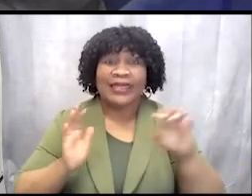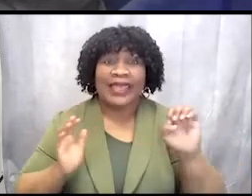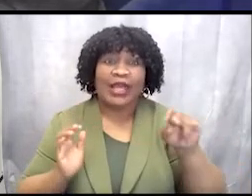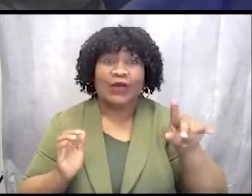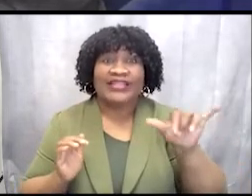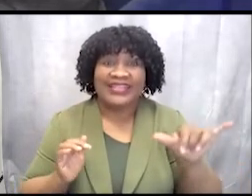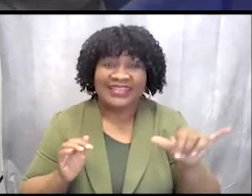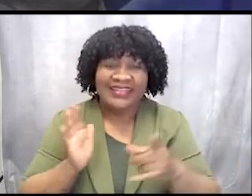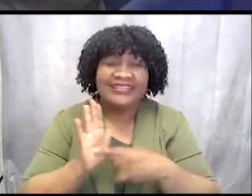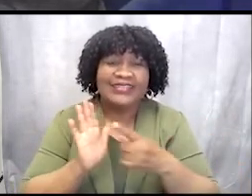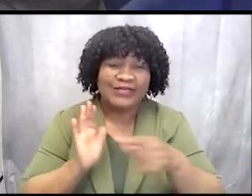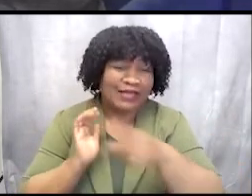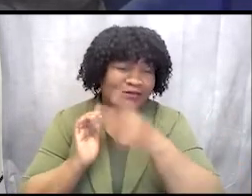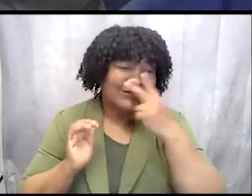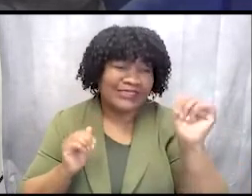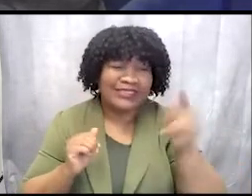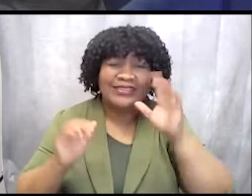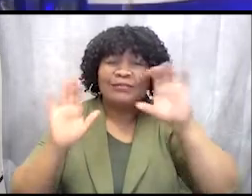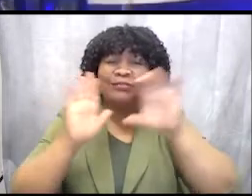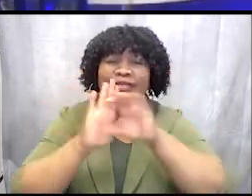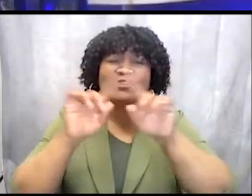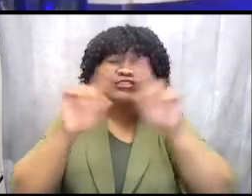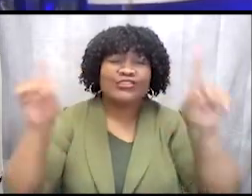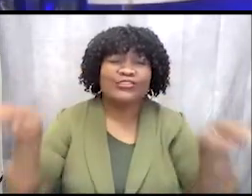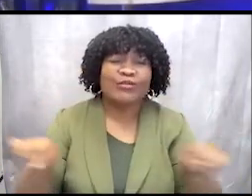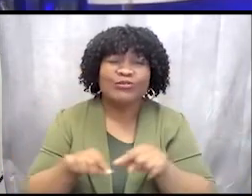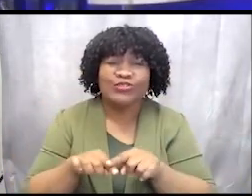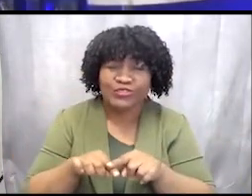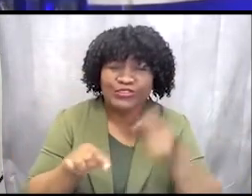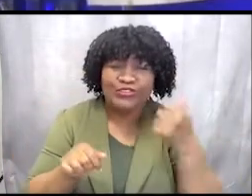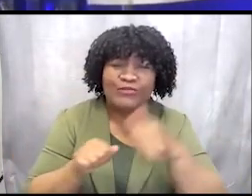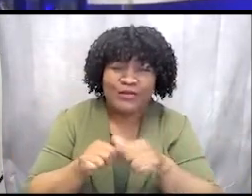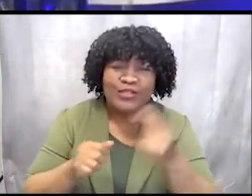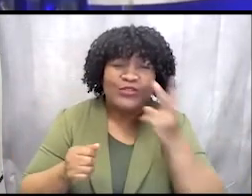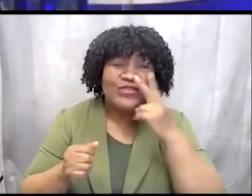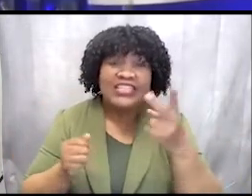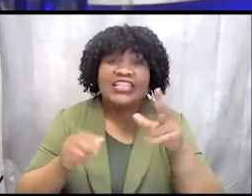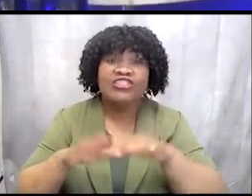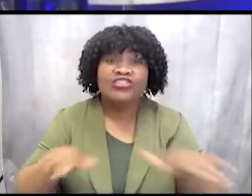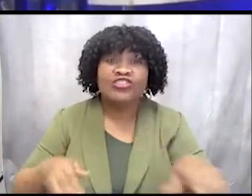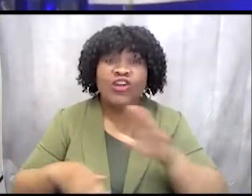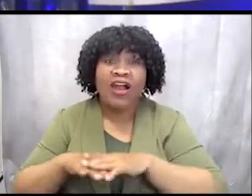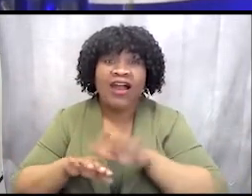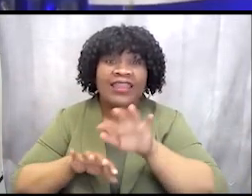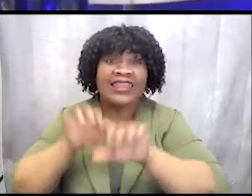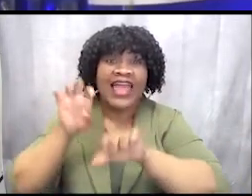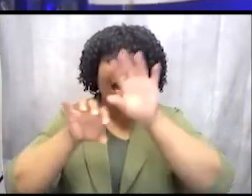In fact, I'm sure all of you seen all the posters, right? Children standing on ladders